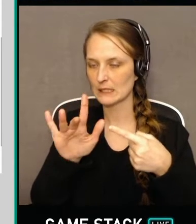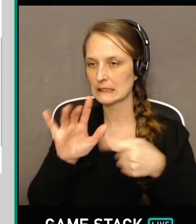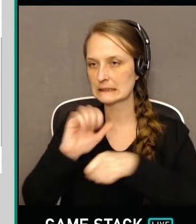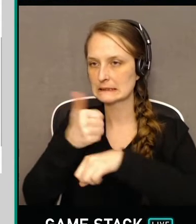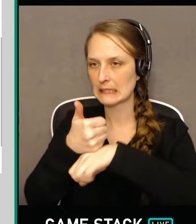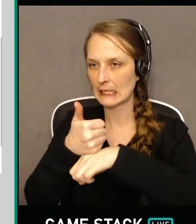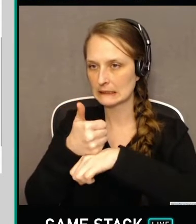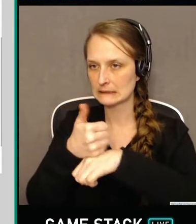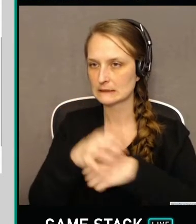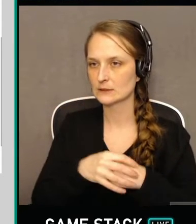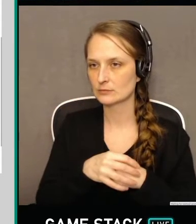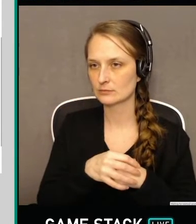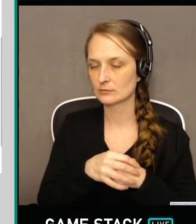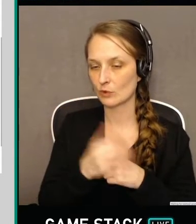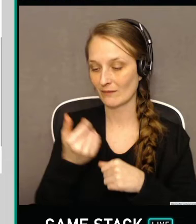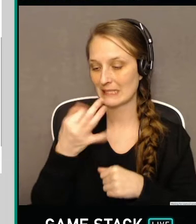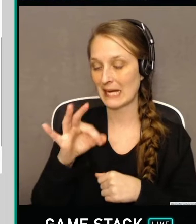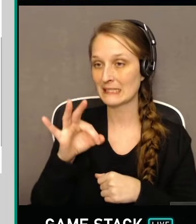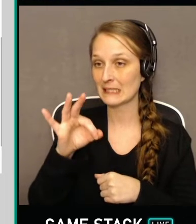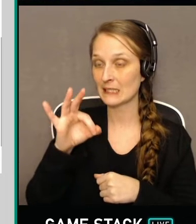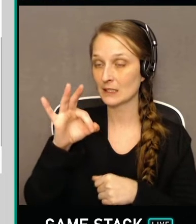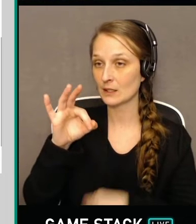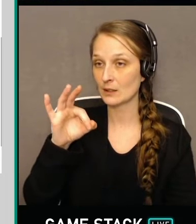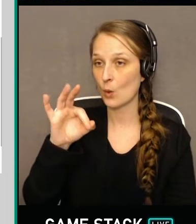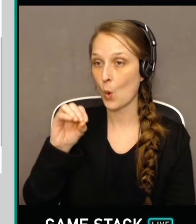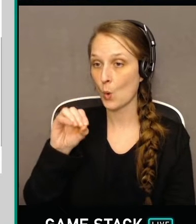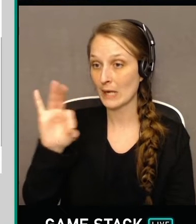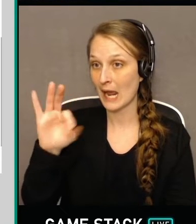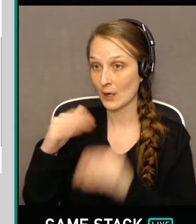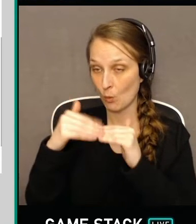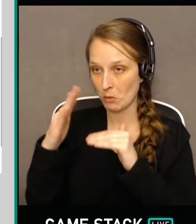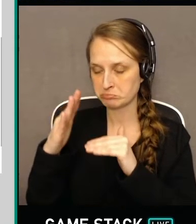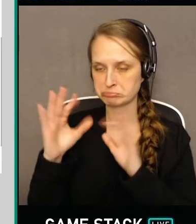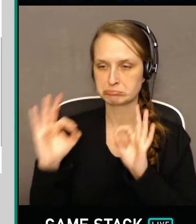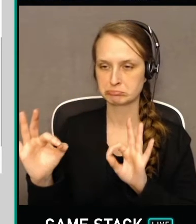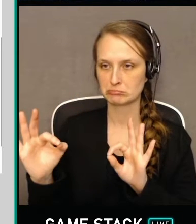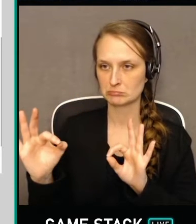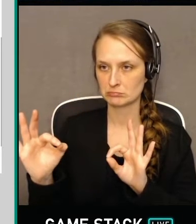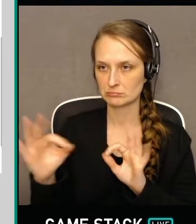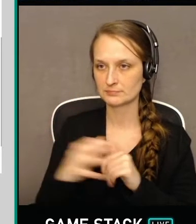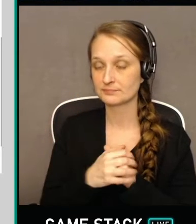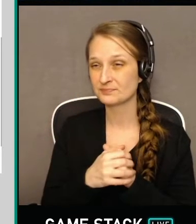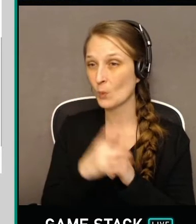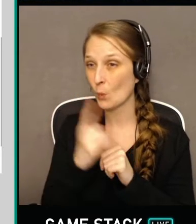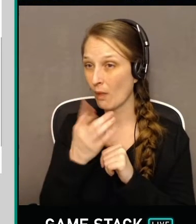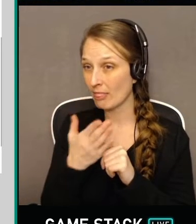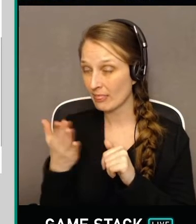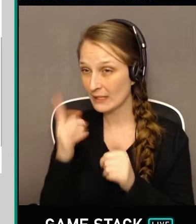As long as you have 1909 or above, you're good. One thing to note here is that the OS change